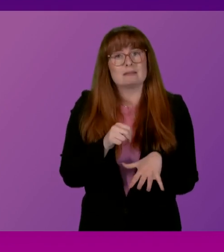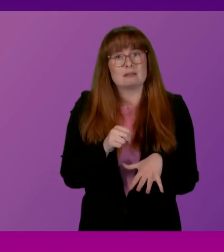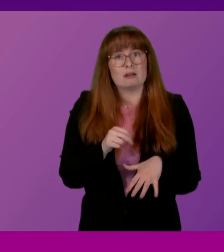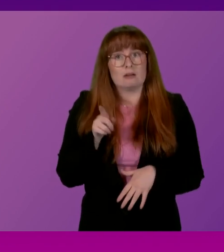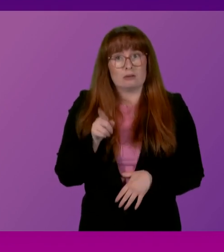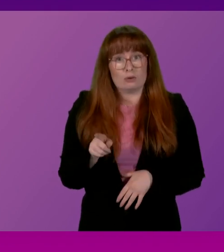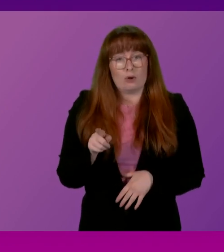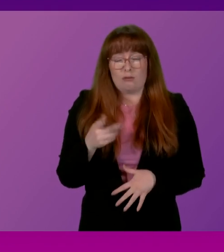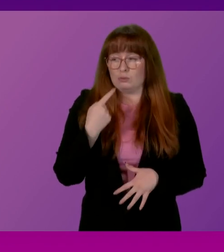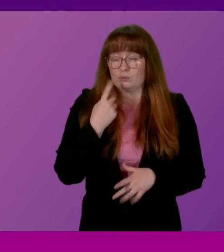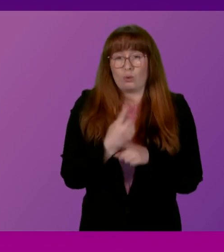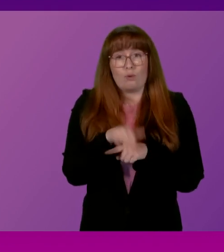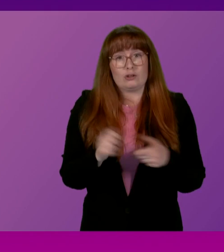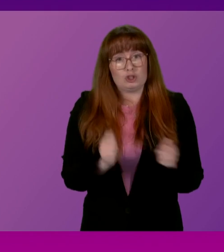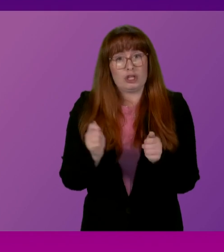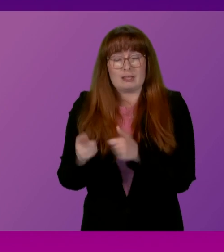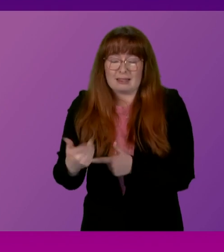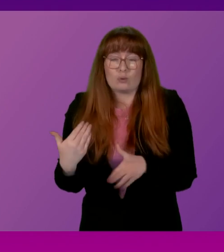Any changes to the estate will be operational matters for Police Scotland.